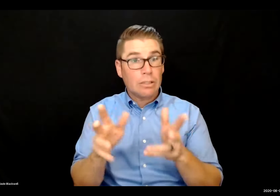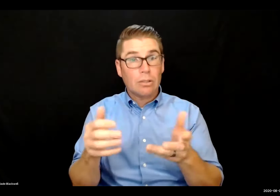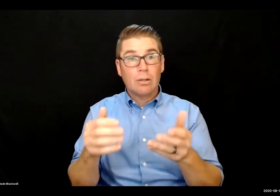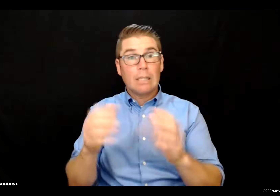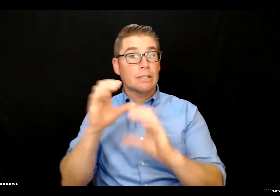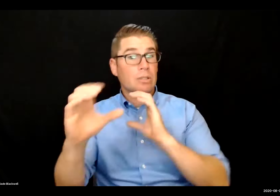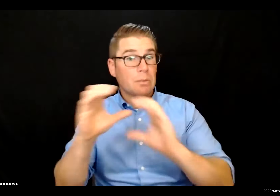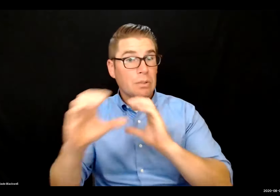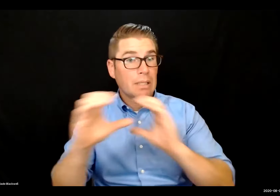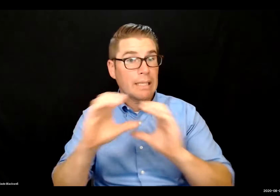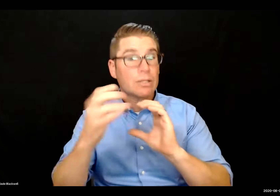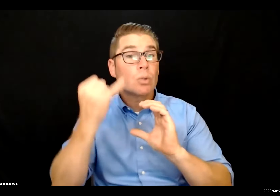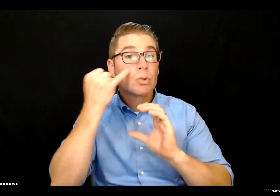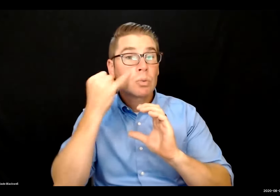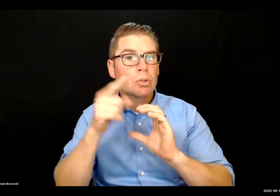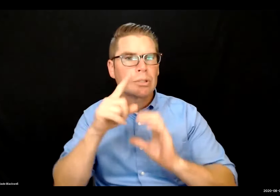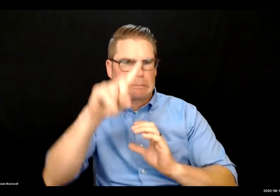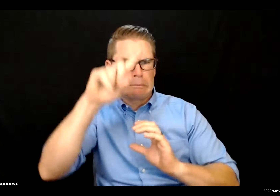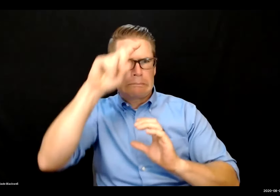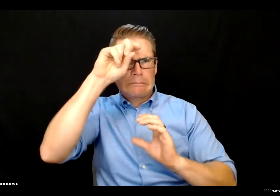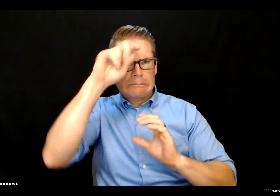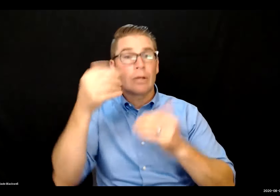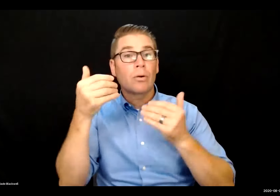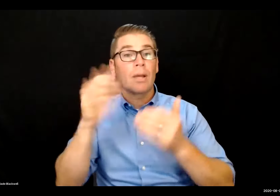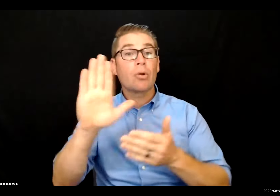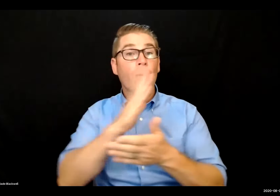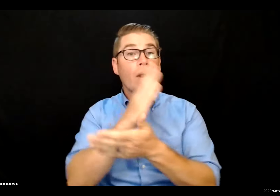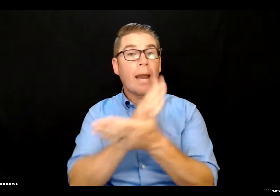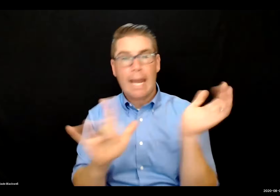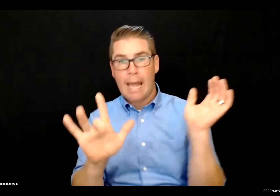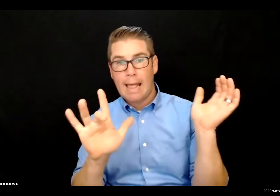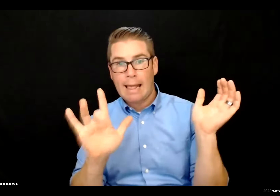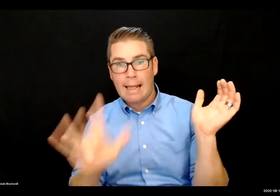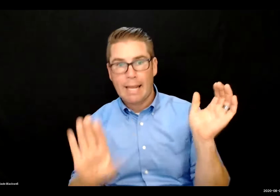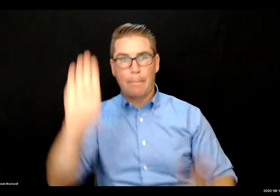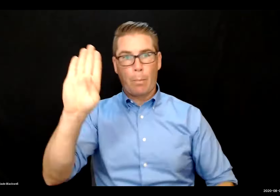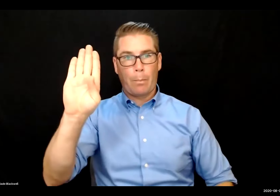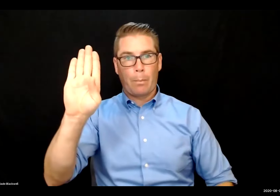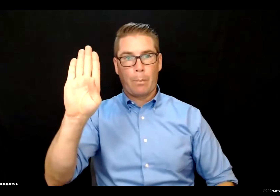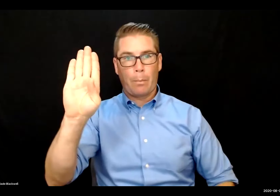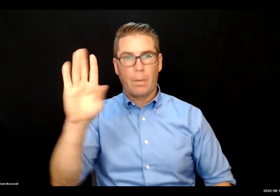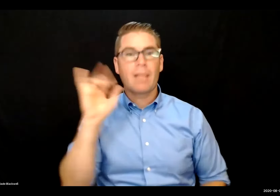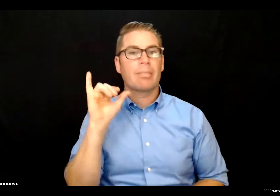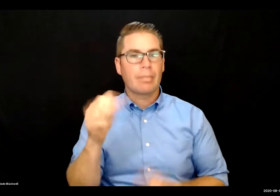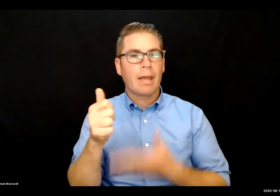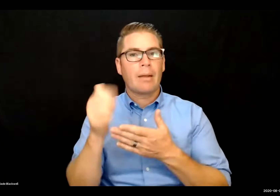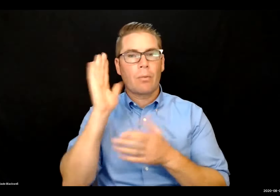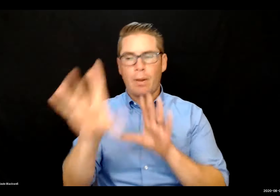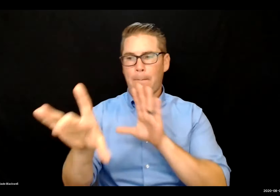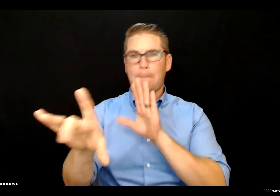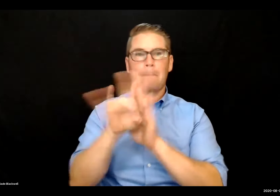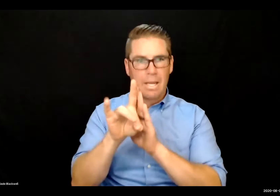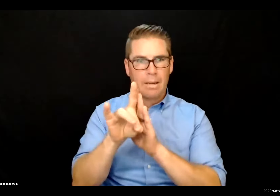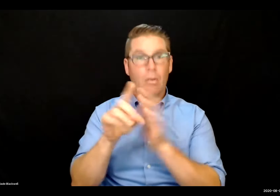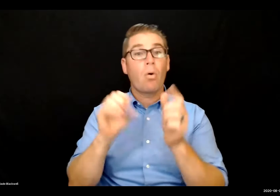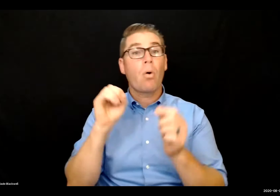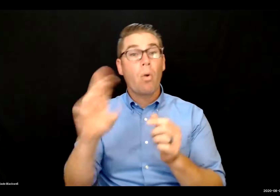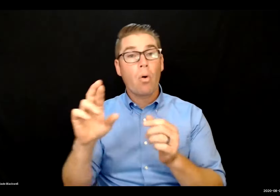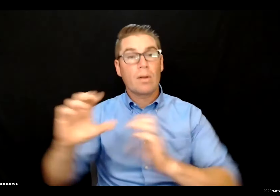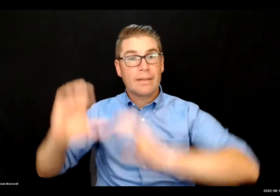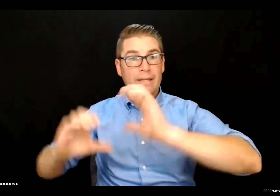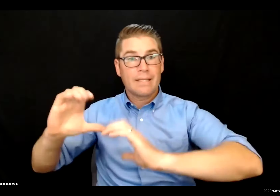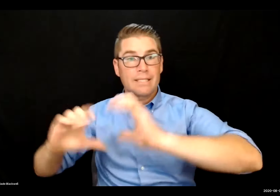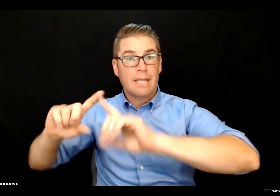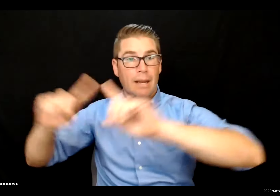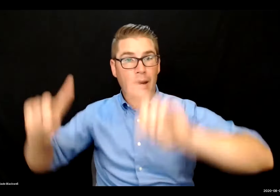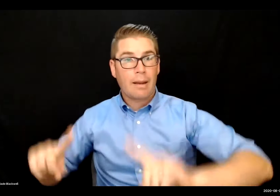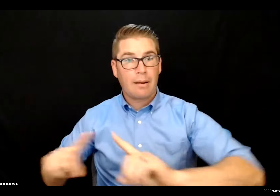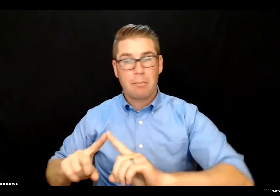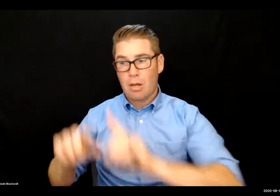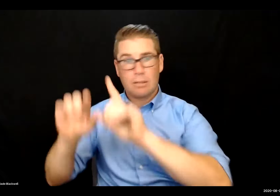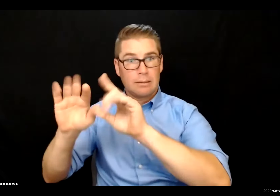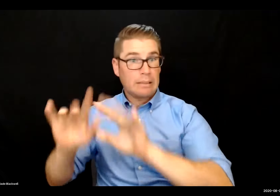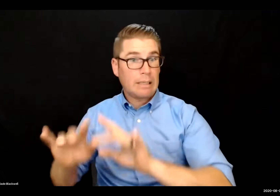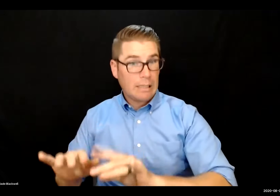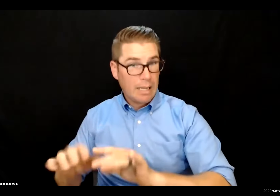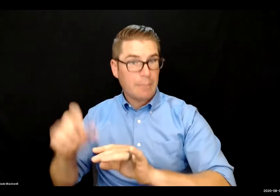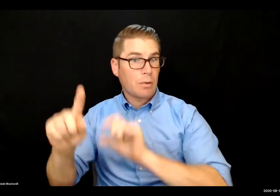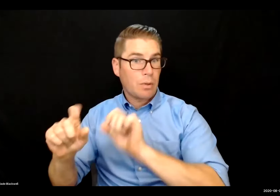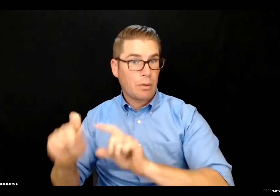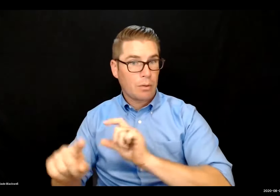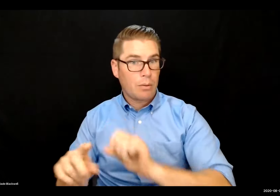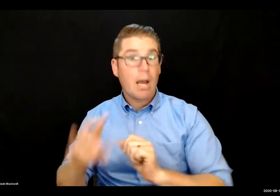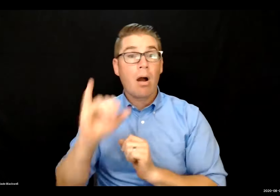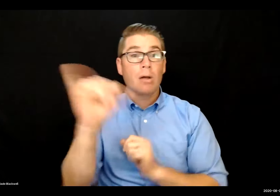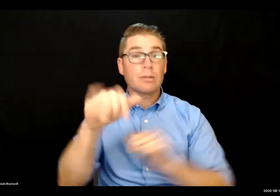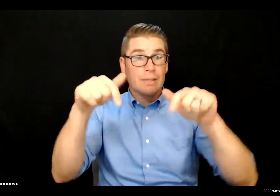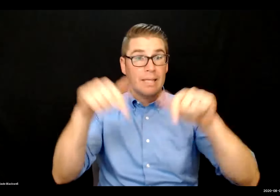This session runs until 345 and hopefully you will learn an I lot. So just to remind you we have muted everyone and keep yourself muted so sue gets through her presentation and able to go through that